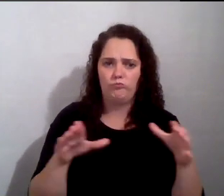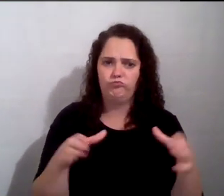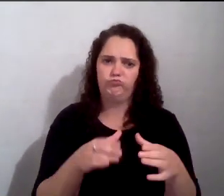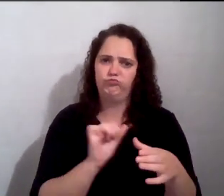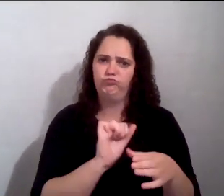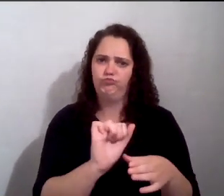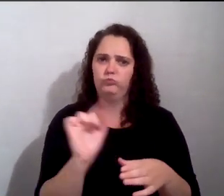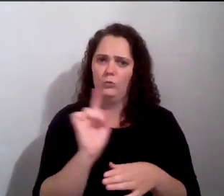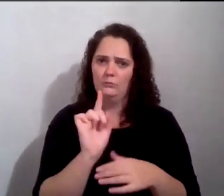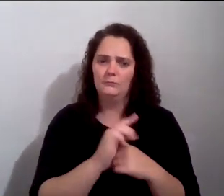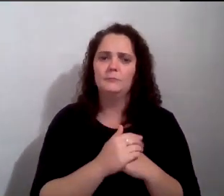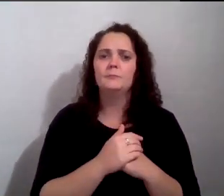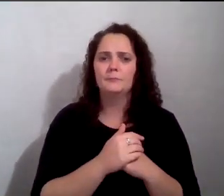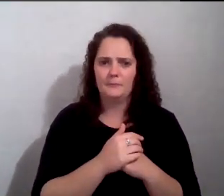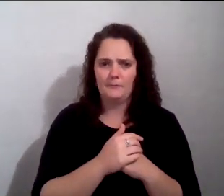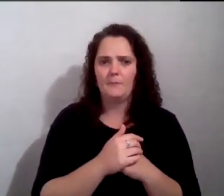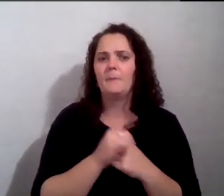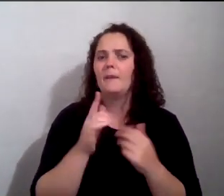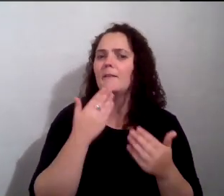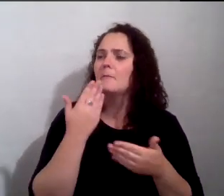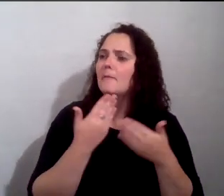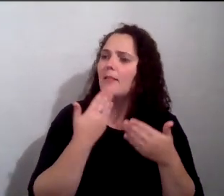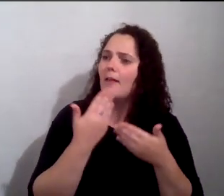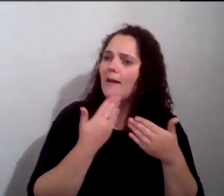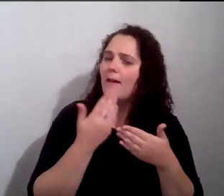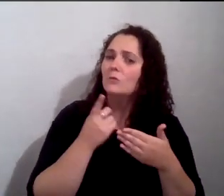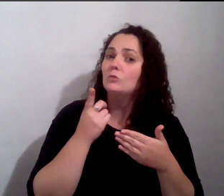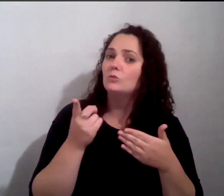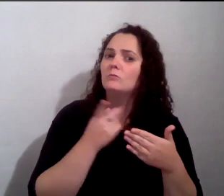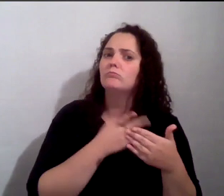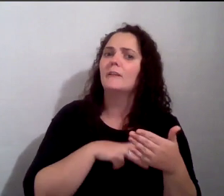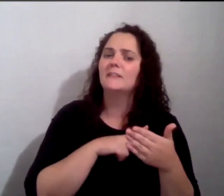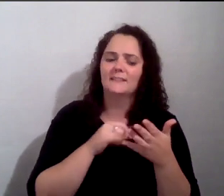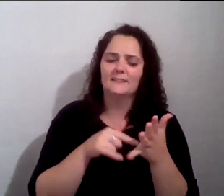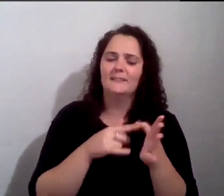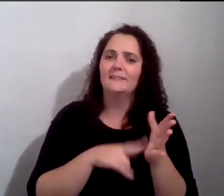the next it's across and then there's this kind of radiating sense of perspective from those central